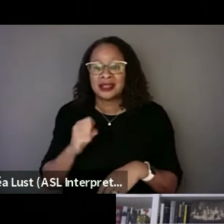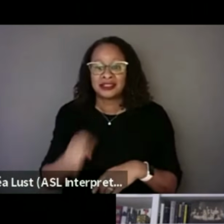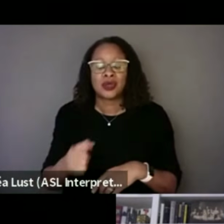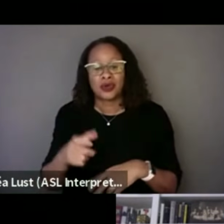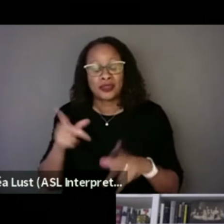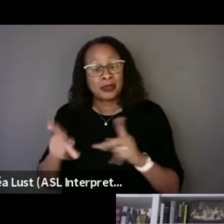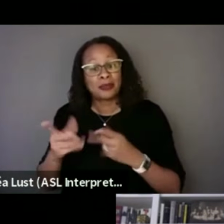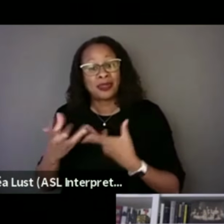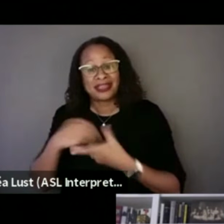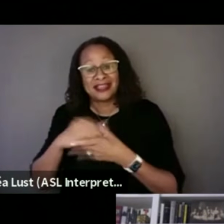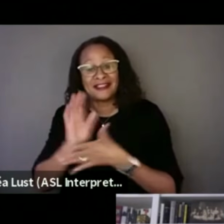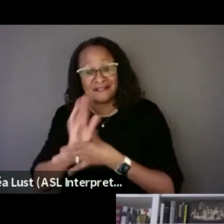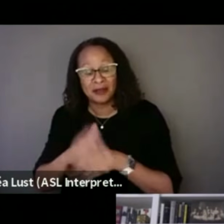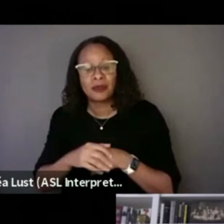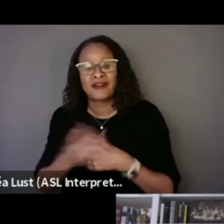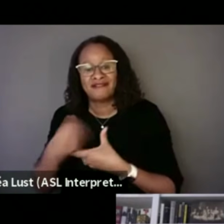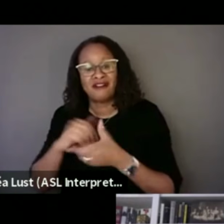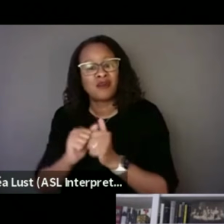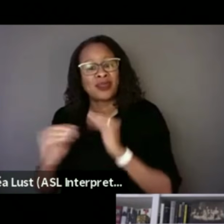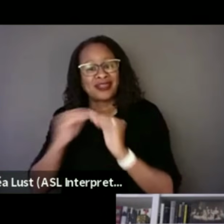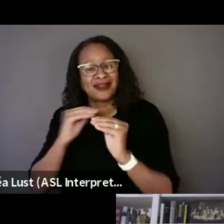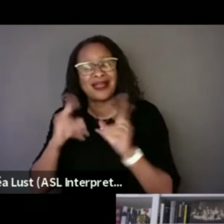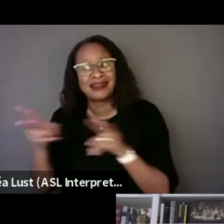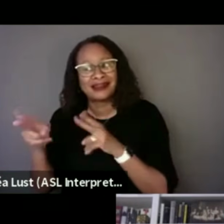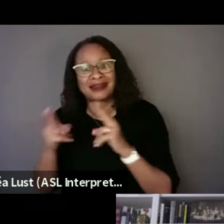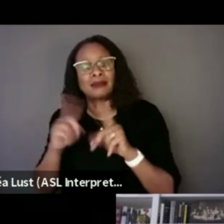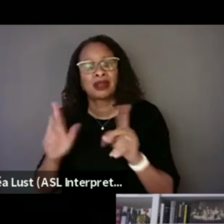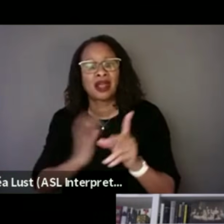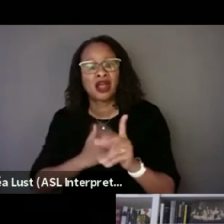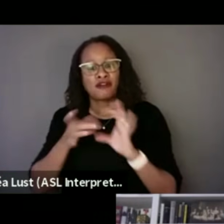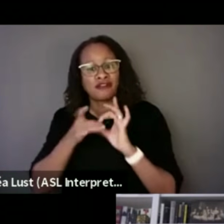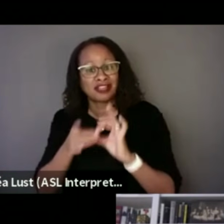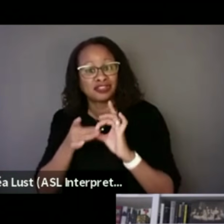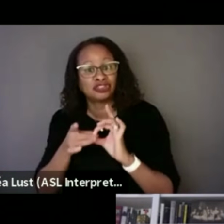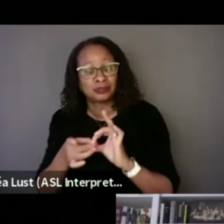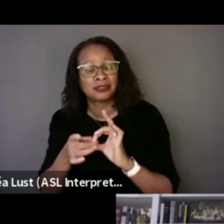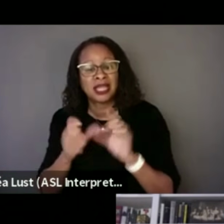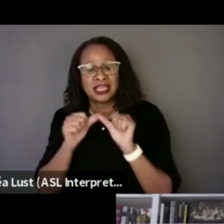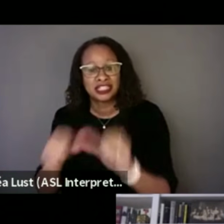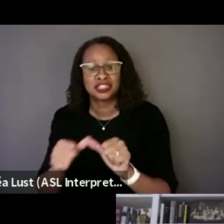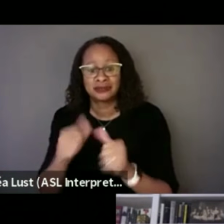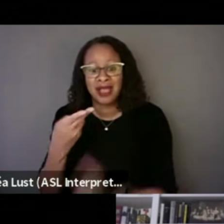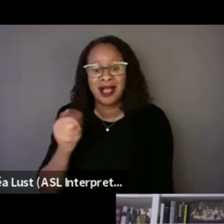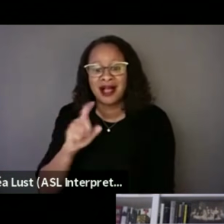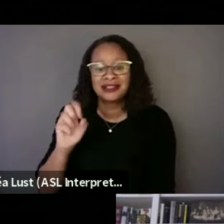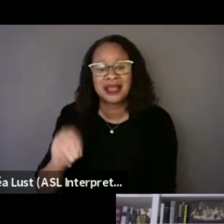but our relationships with them continued afterwards. So, I don't know Hazem. I mean, it's, you know, when you're,